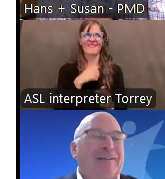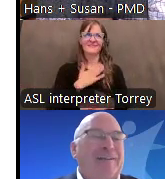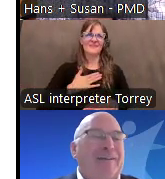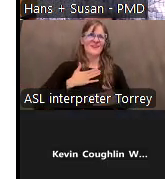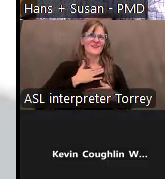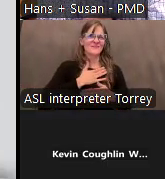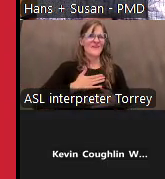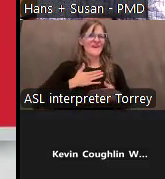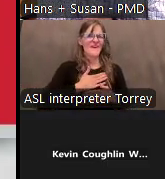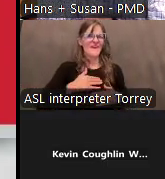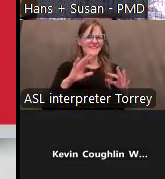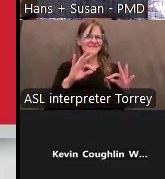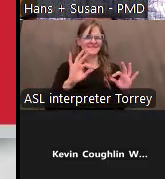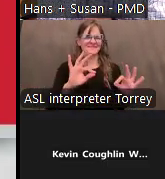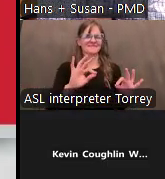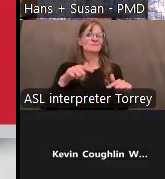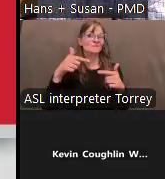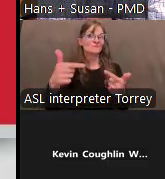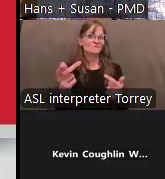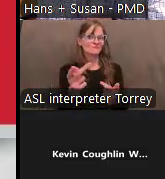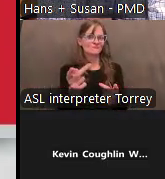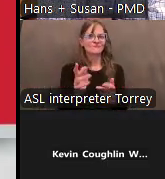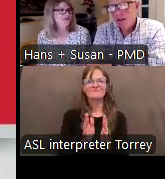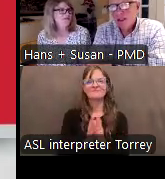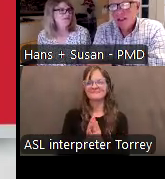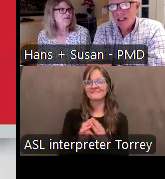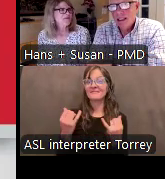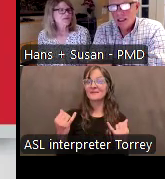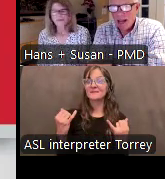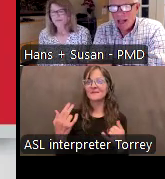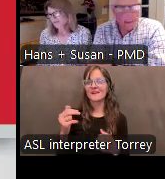So we are going to show you two 30-second spots here.